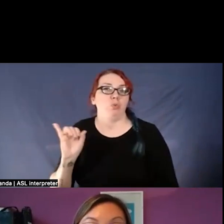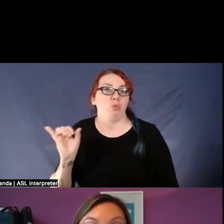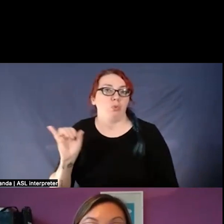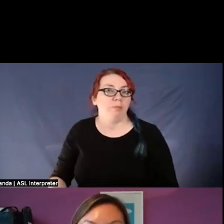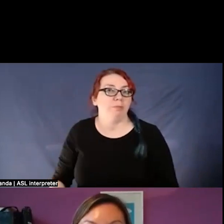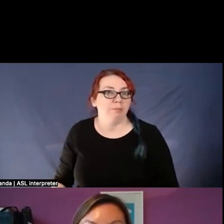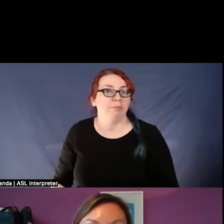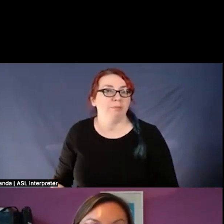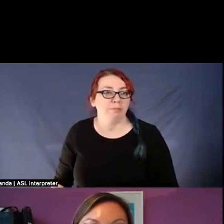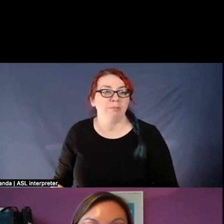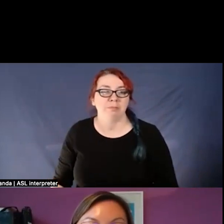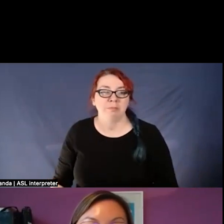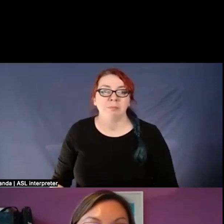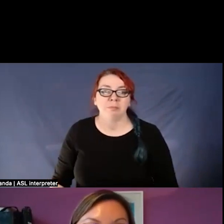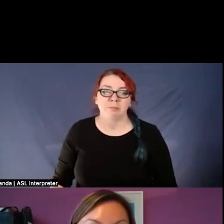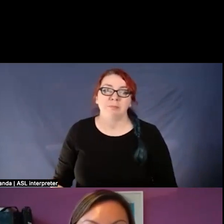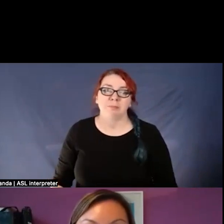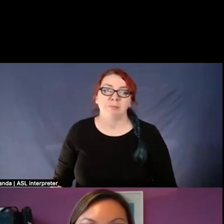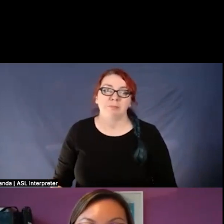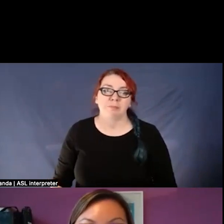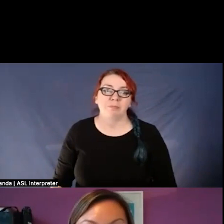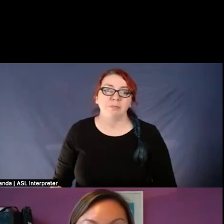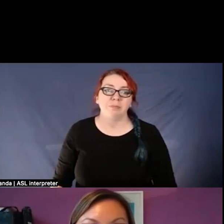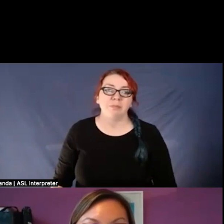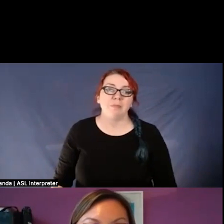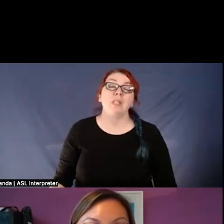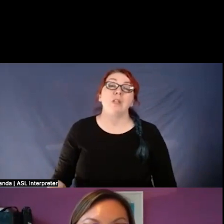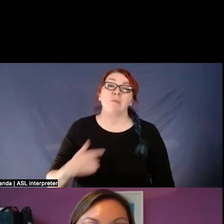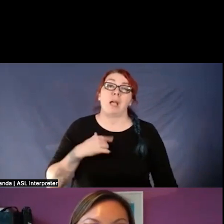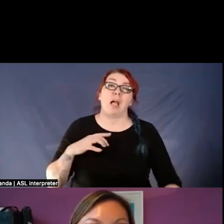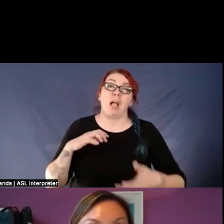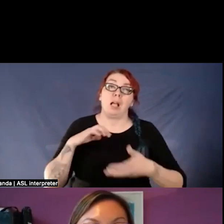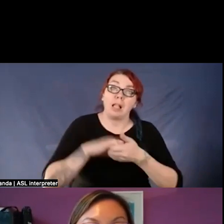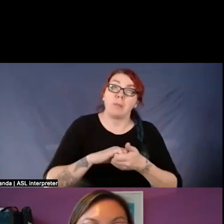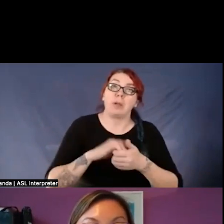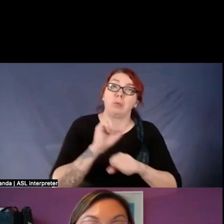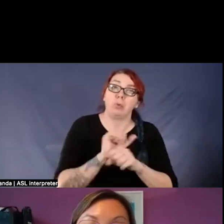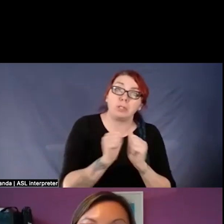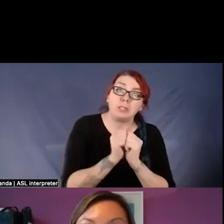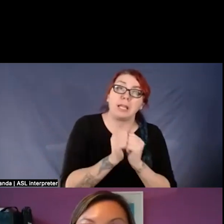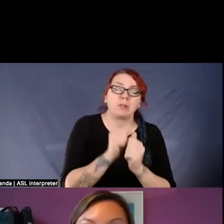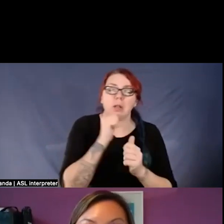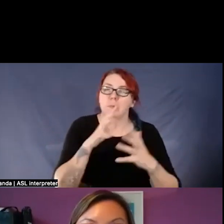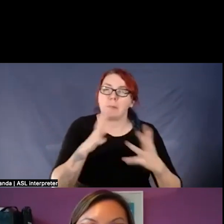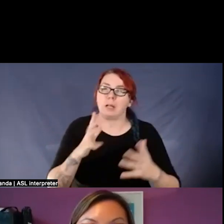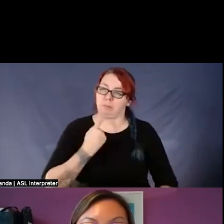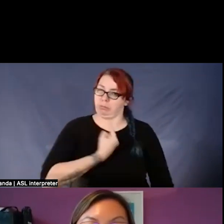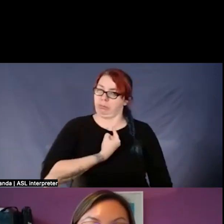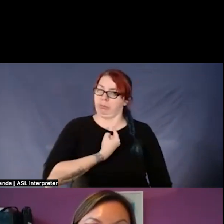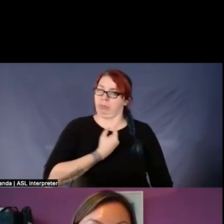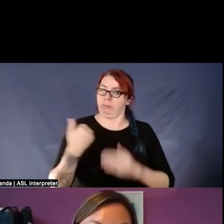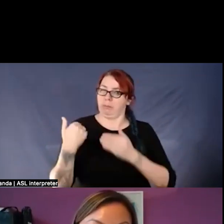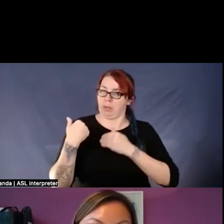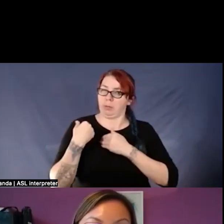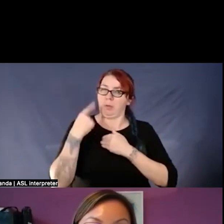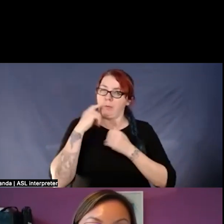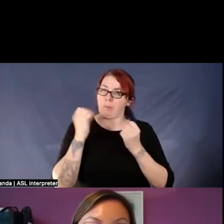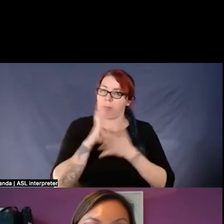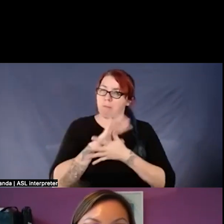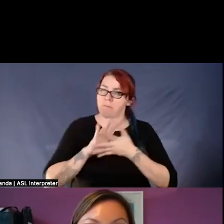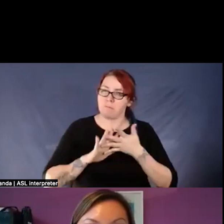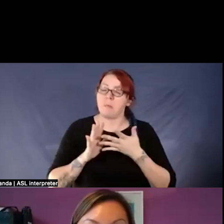wolf in operations, which Lauren knows all about. So two large aspects of my job are onboarding new